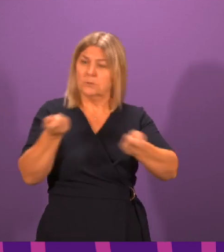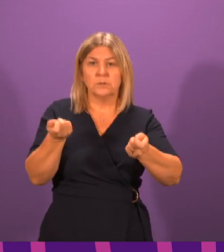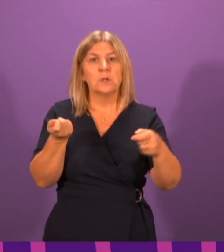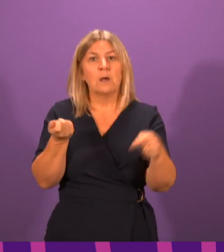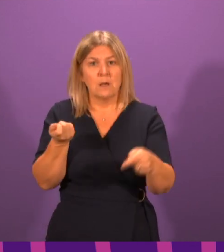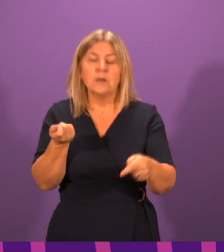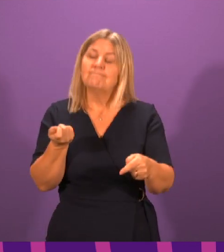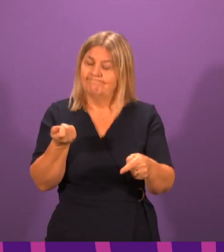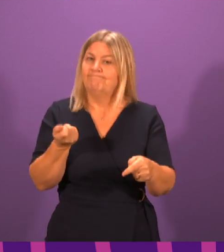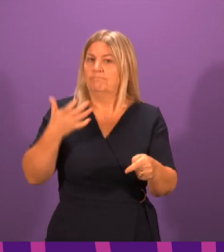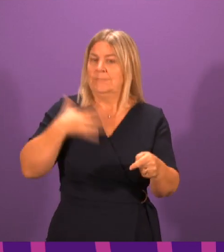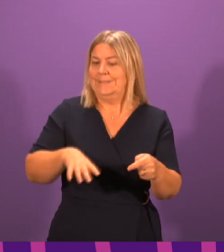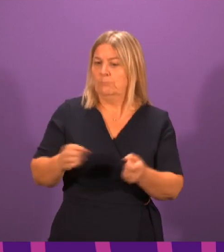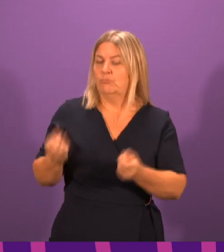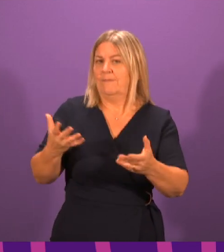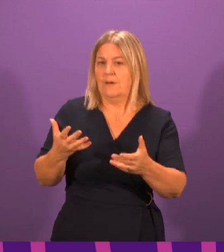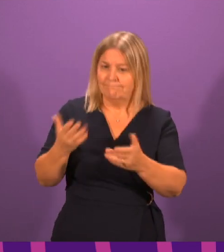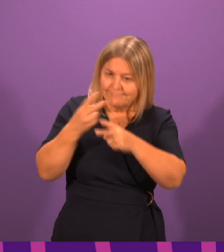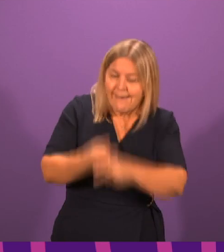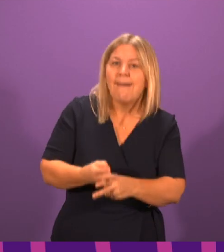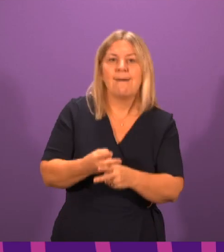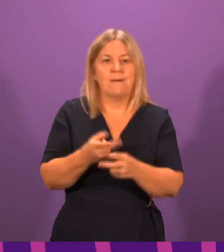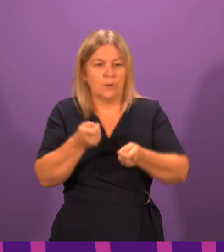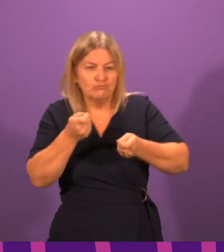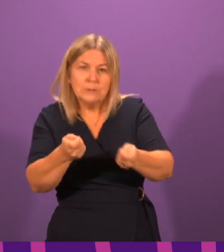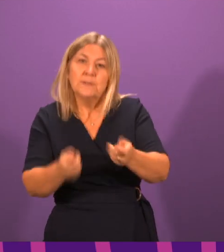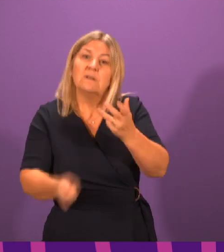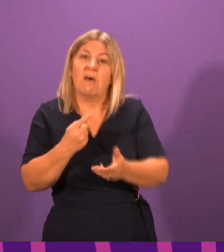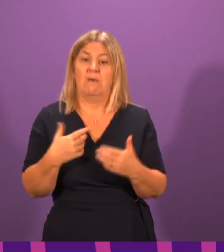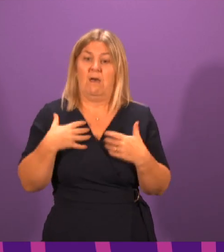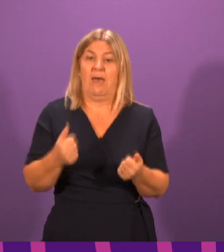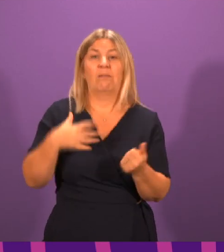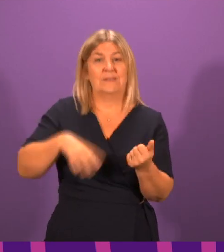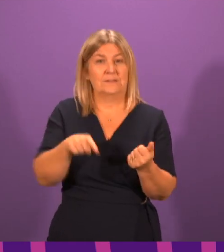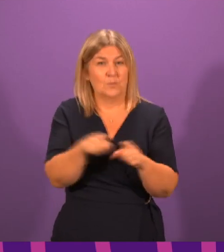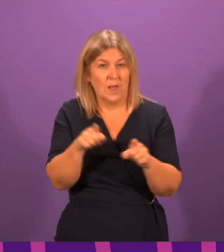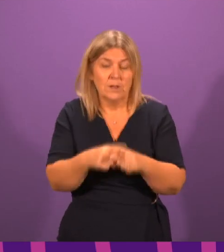ability to continue to provide care and treatment for other health needs, both urgent and routine.